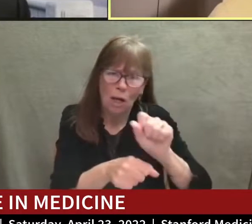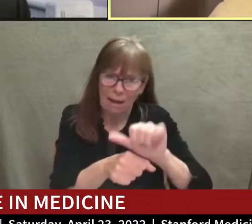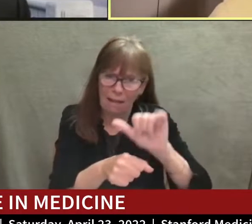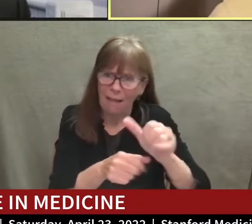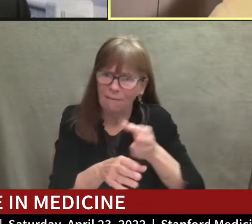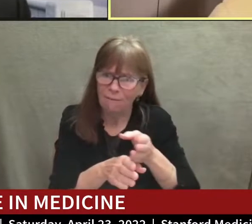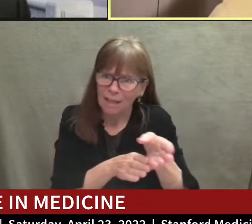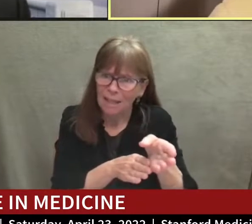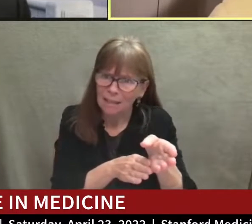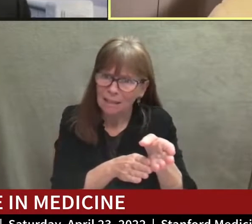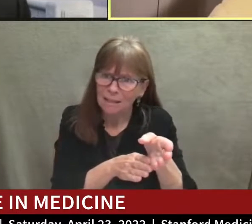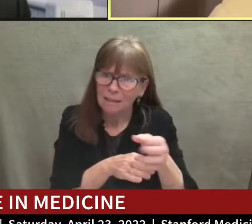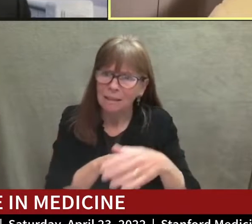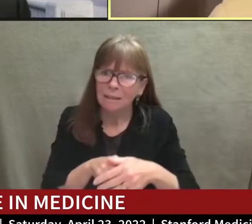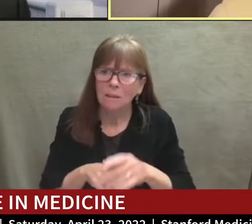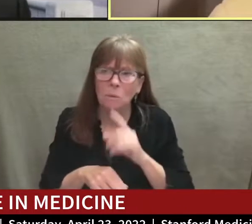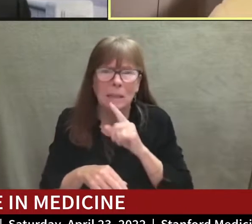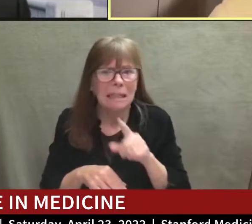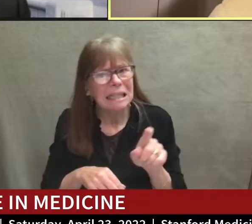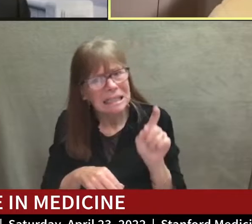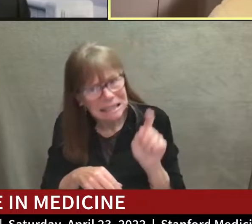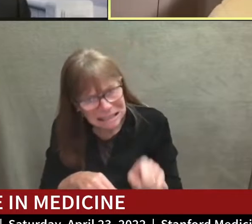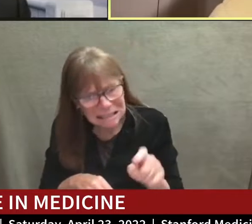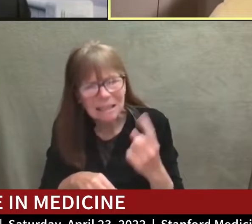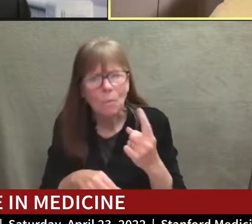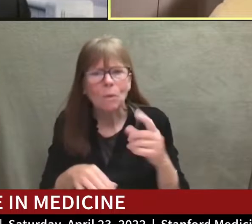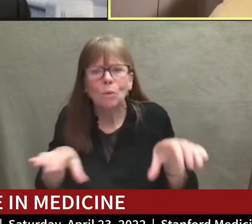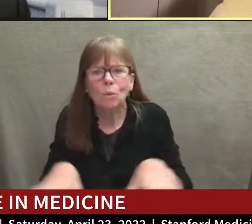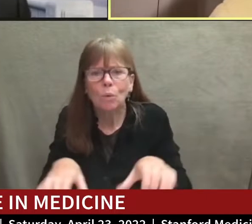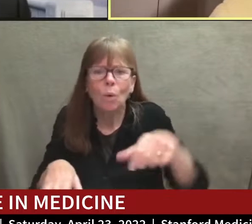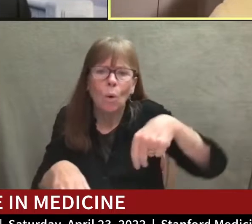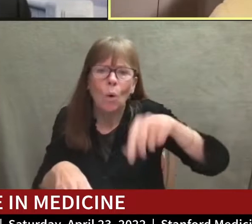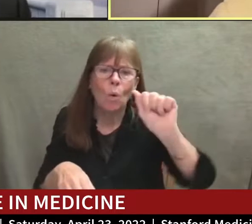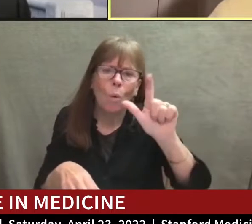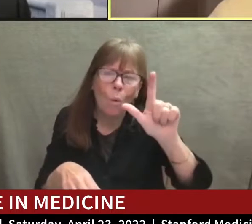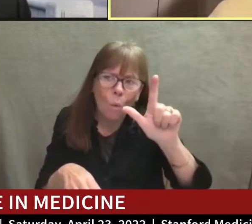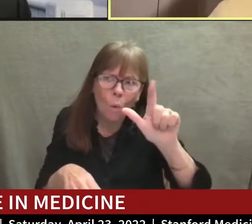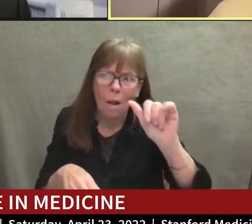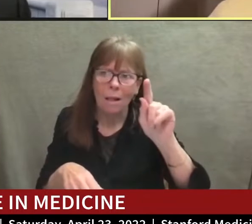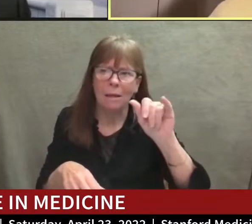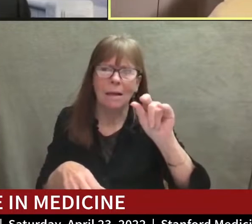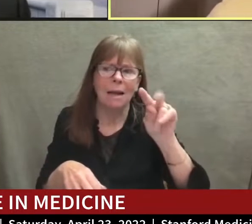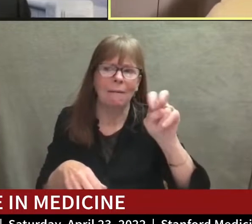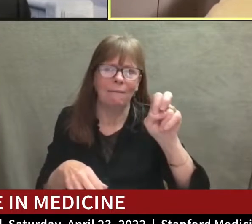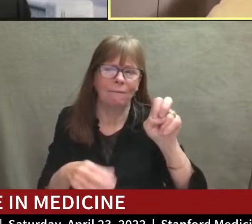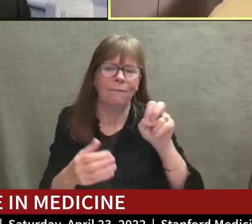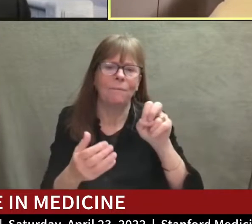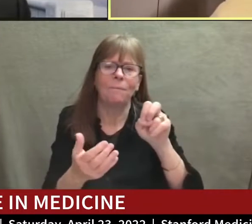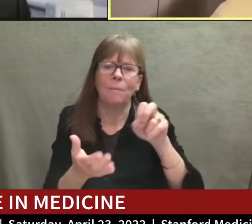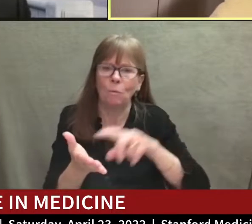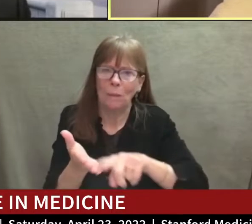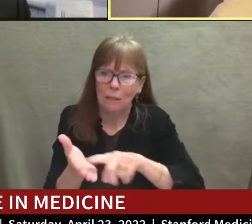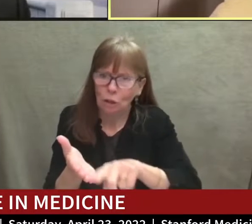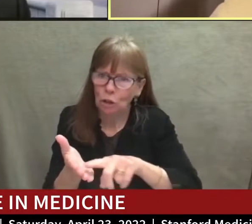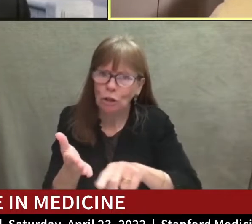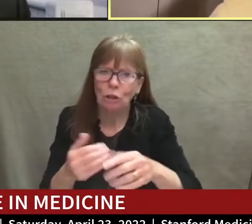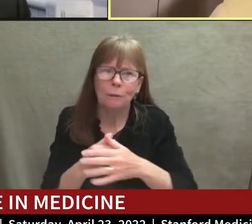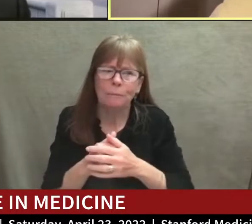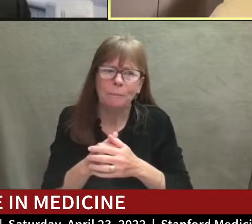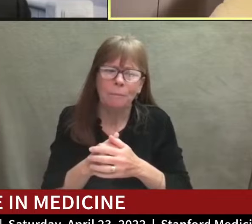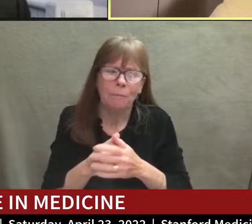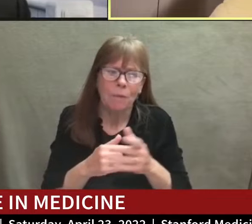needed in terms of qualitative research about the lived experience of disabled students and doctors.